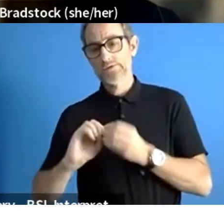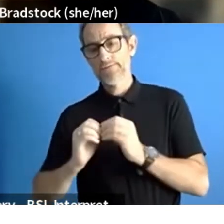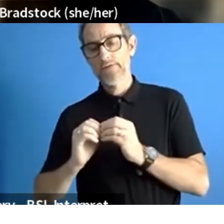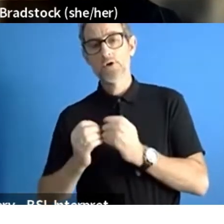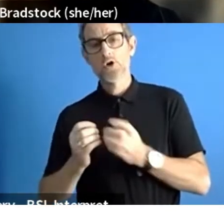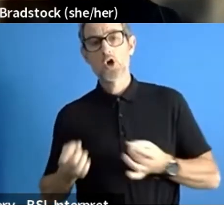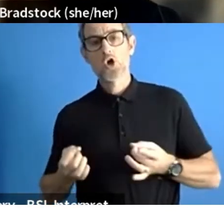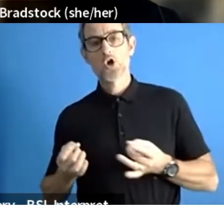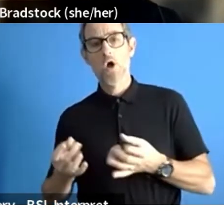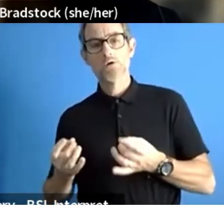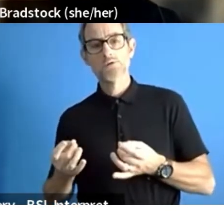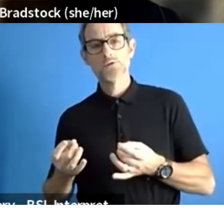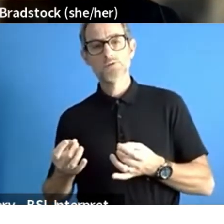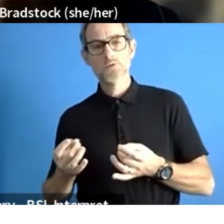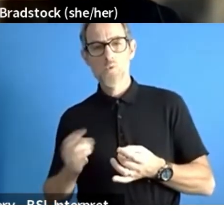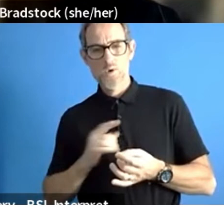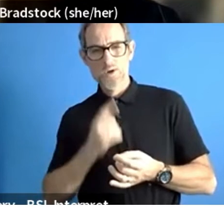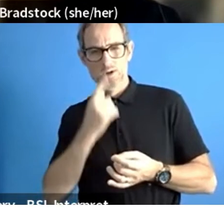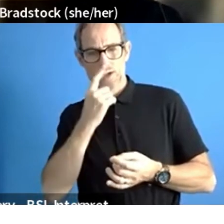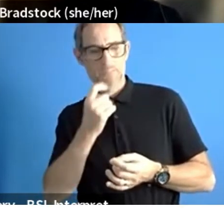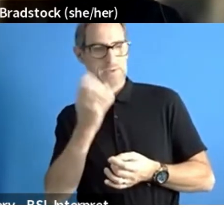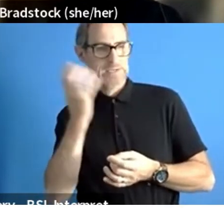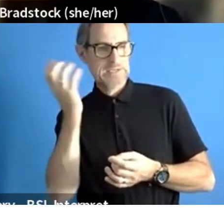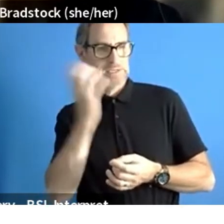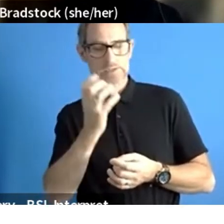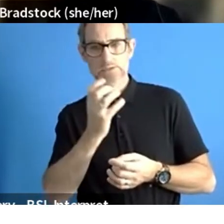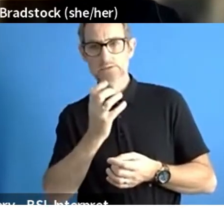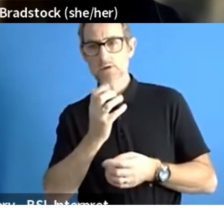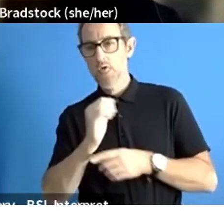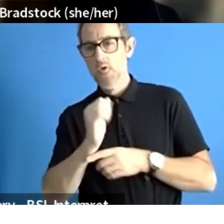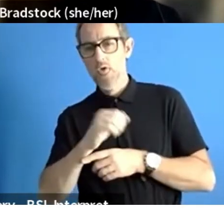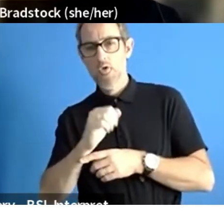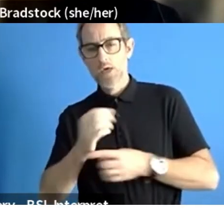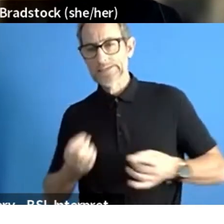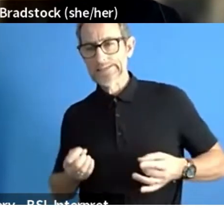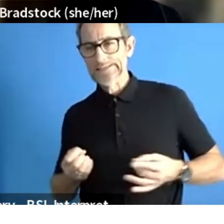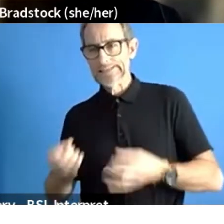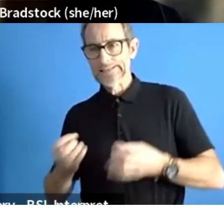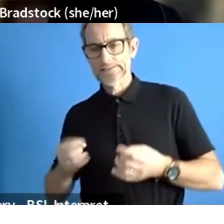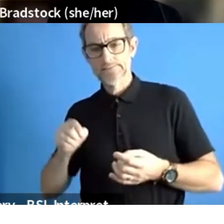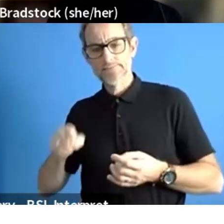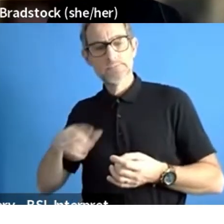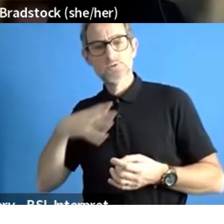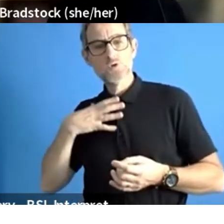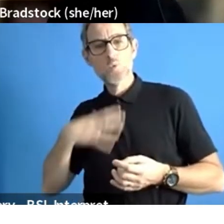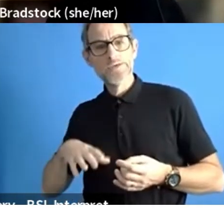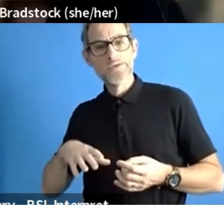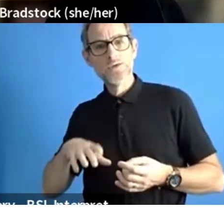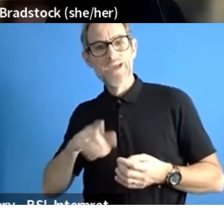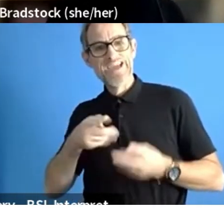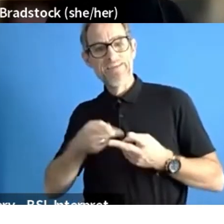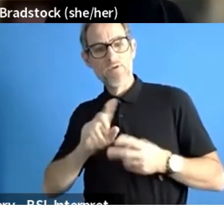those expense i pro visions down the line. We can embed an accessibility